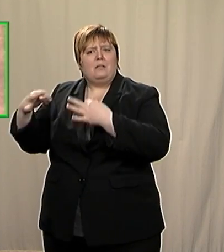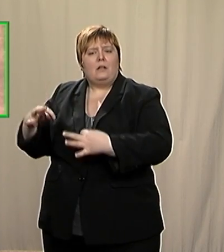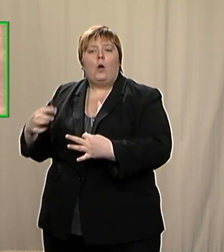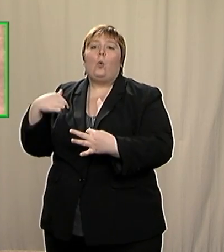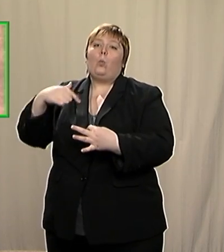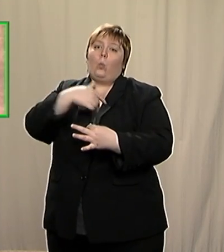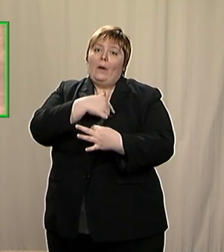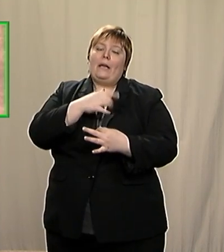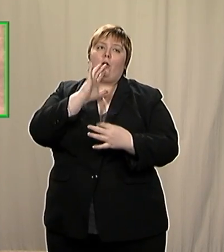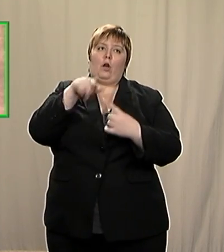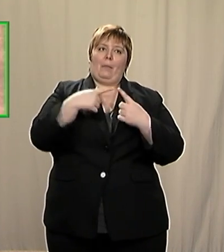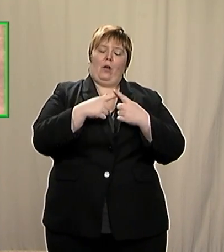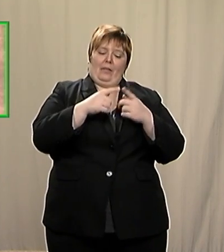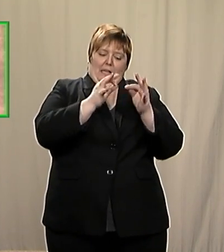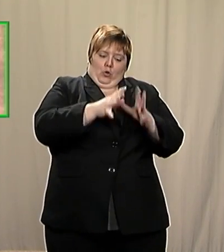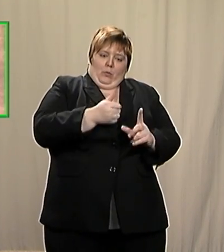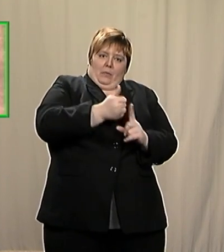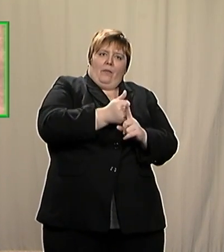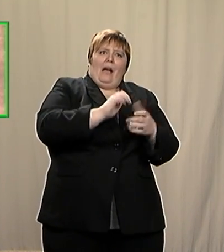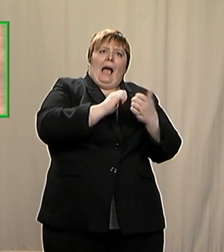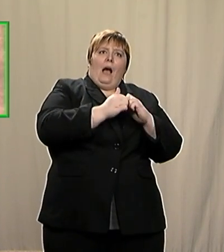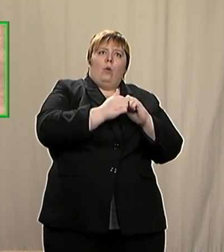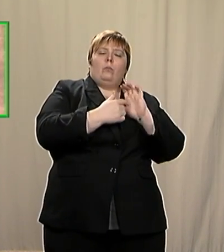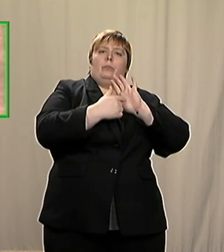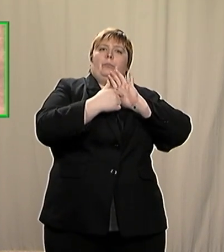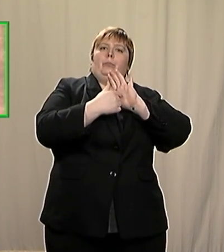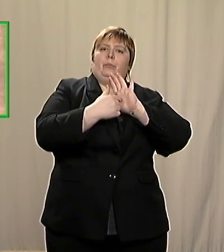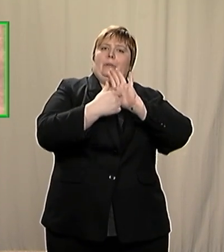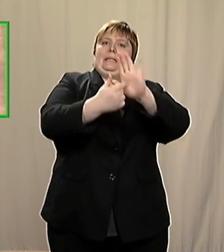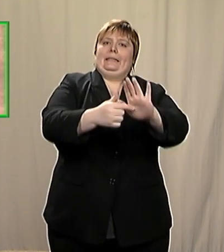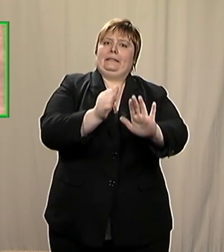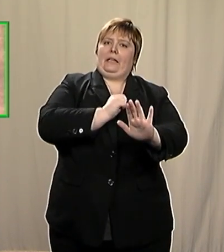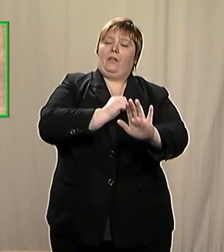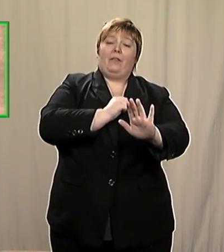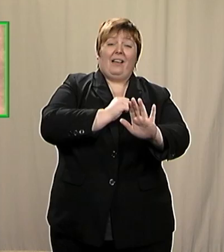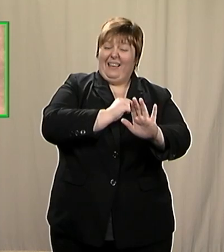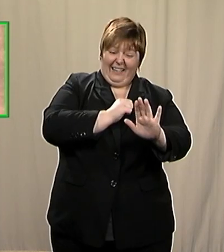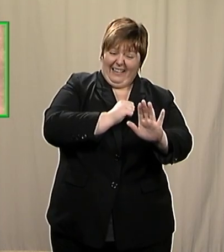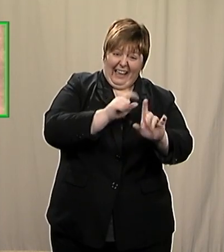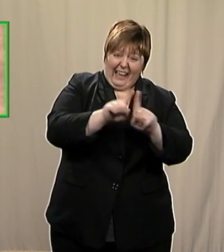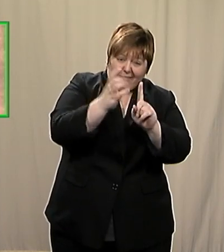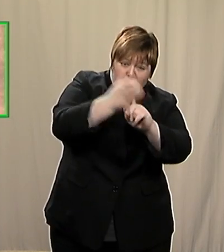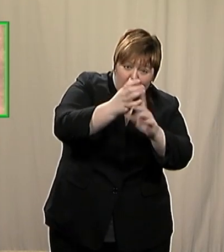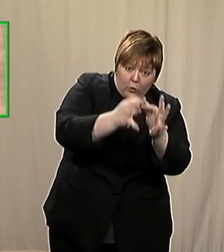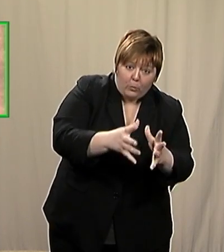presents him or herself, not as an interpreter, but as a human being.